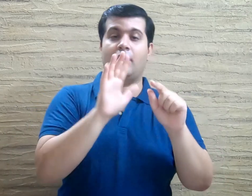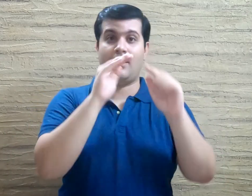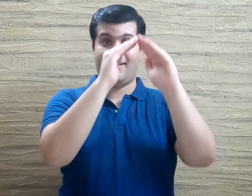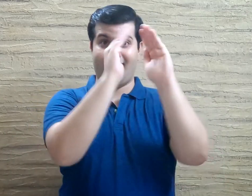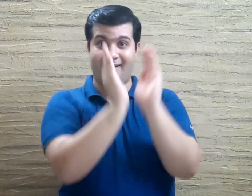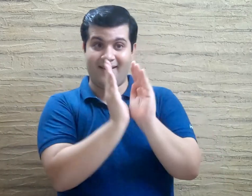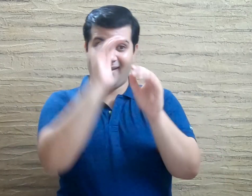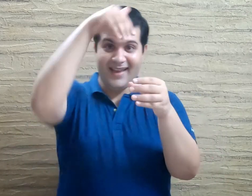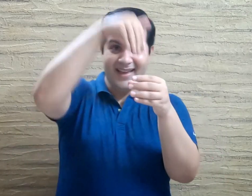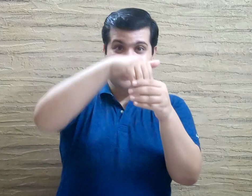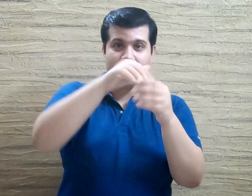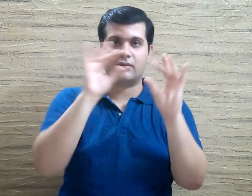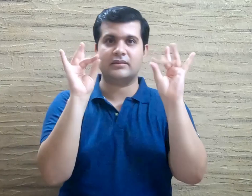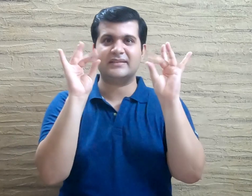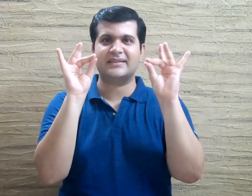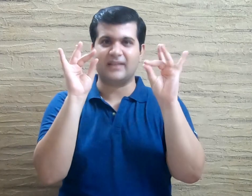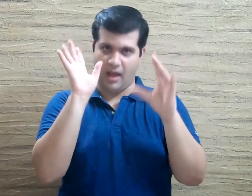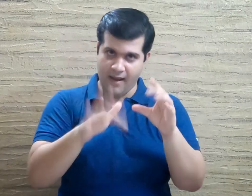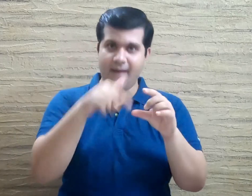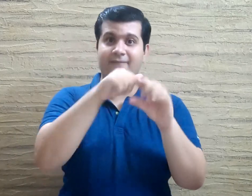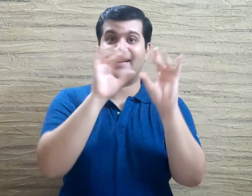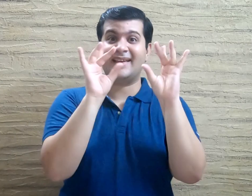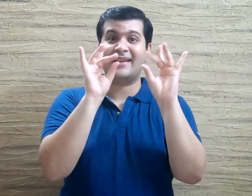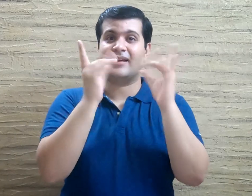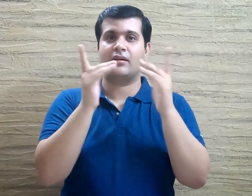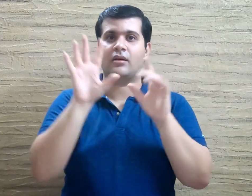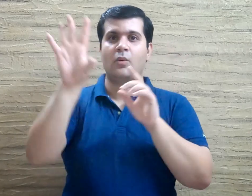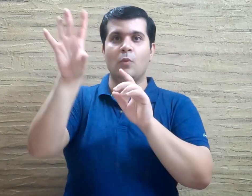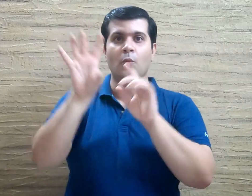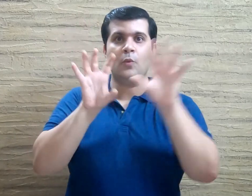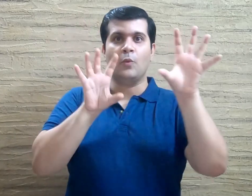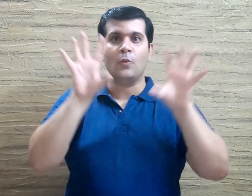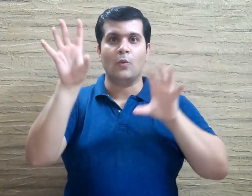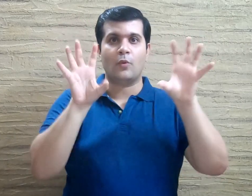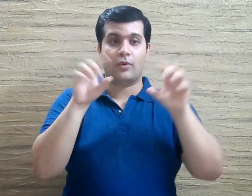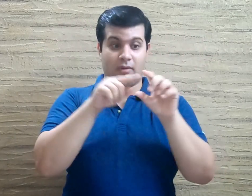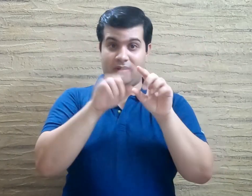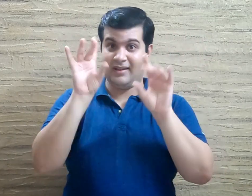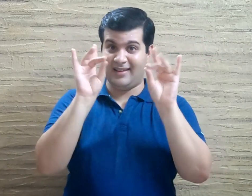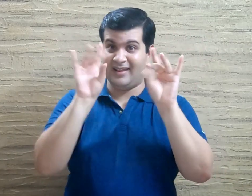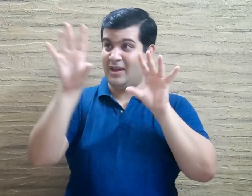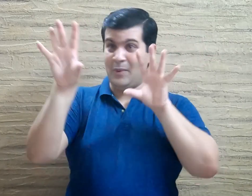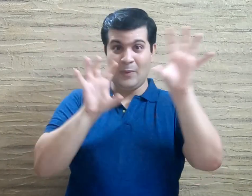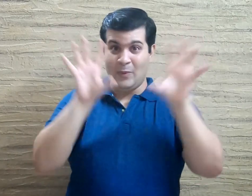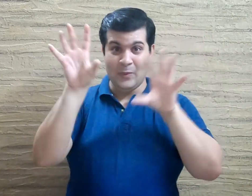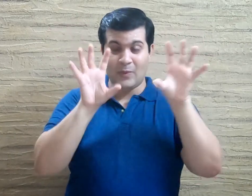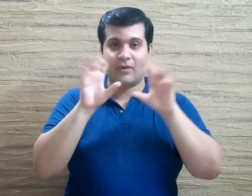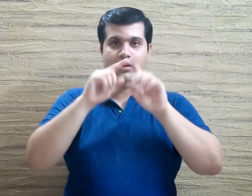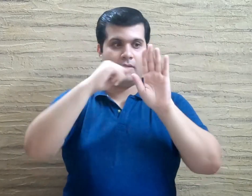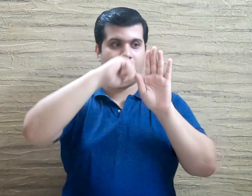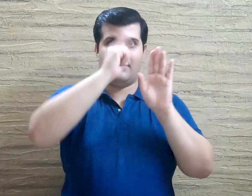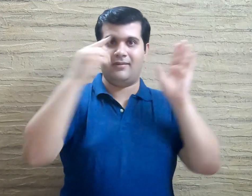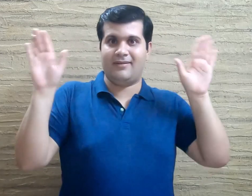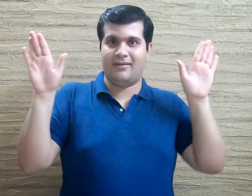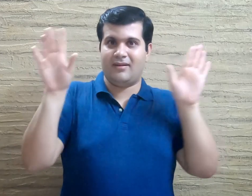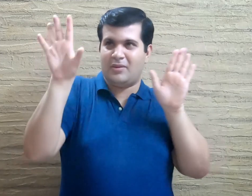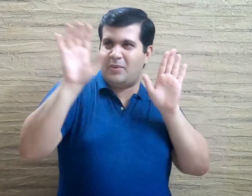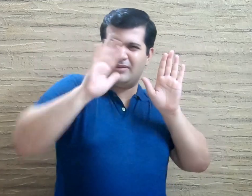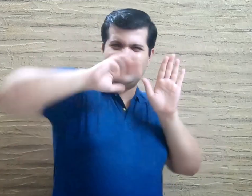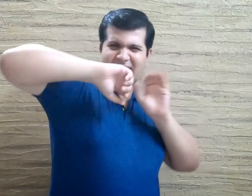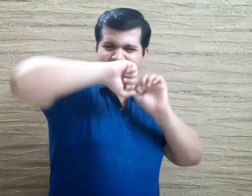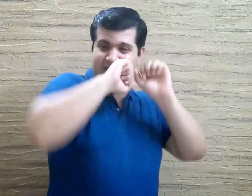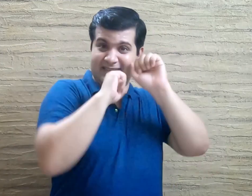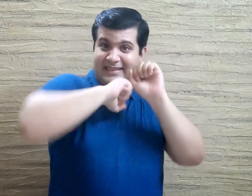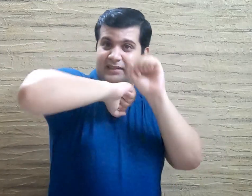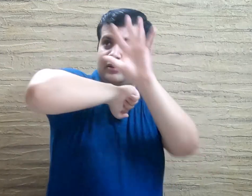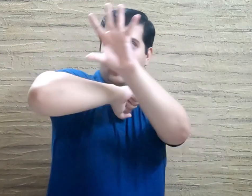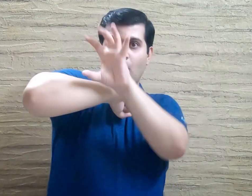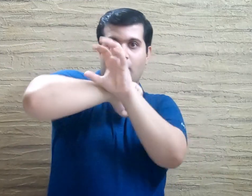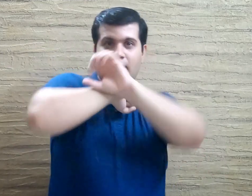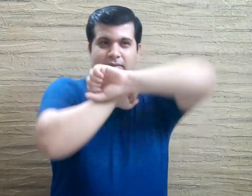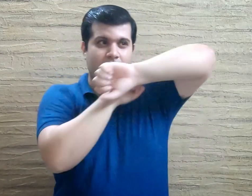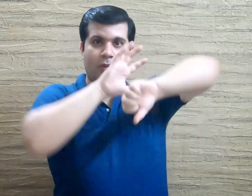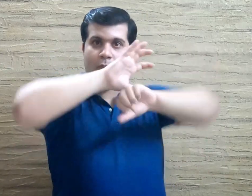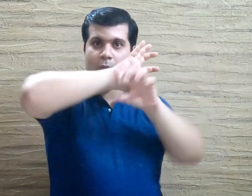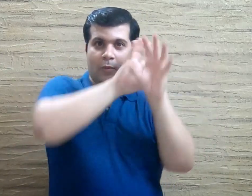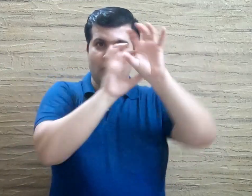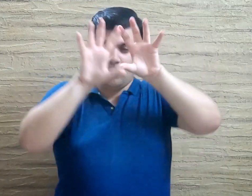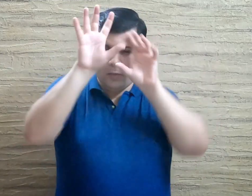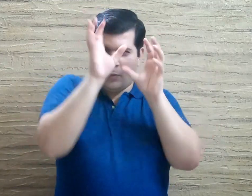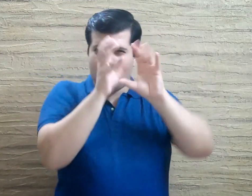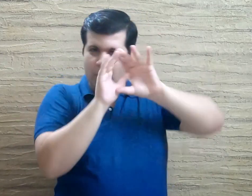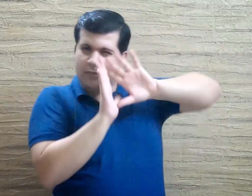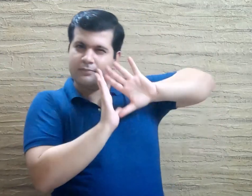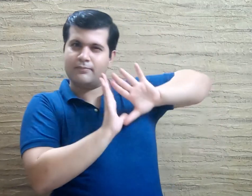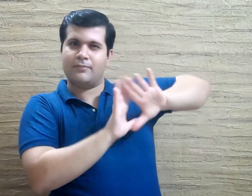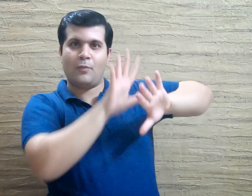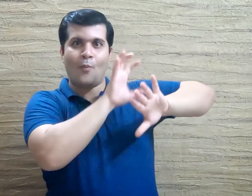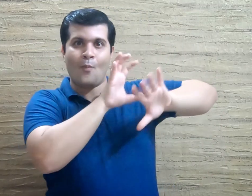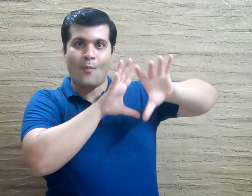The cocoon has fluids that when absorbed by the struggling wings of the butterfly makes it stronger.